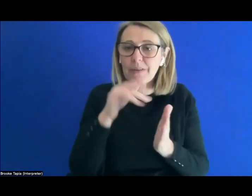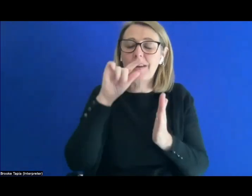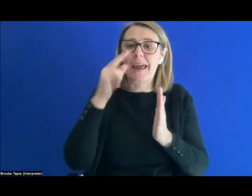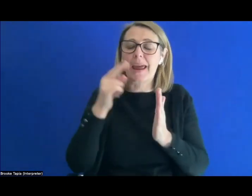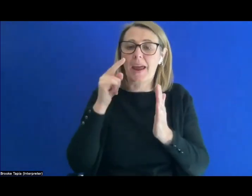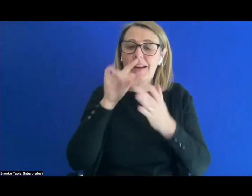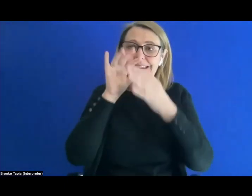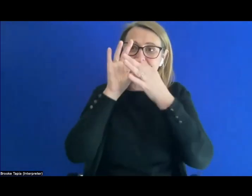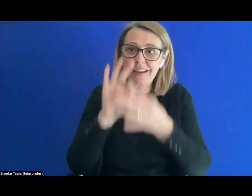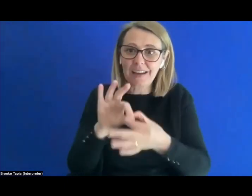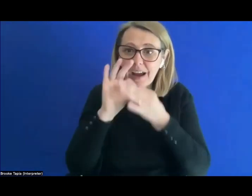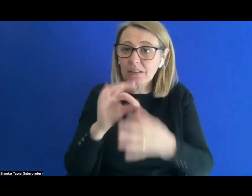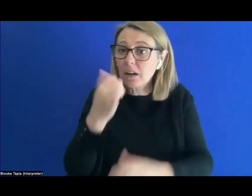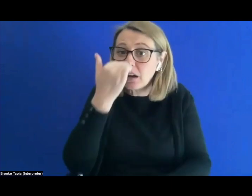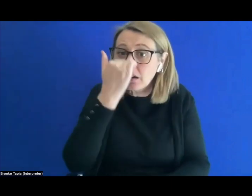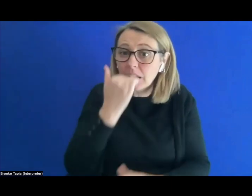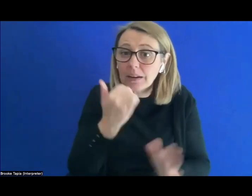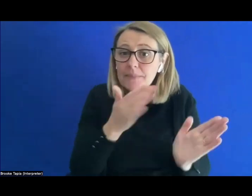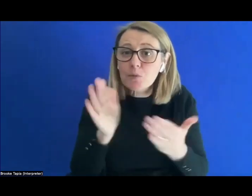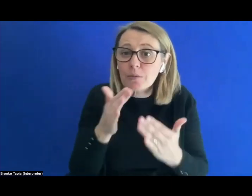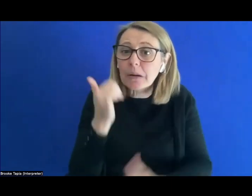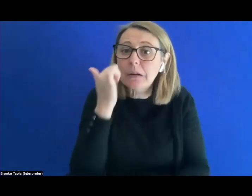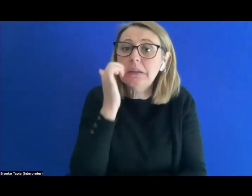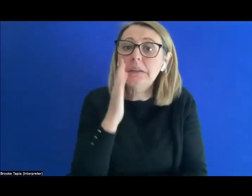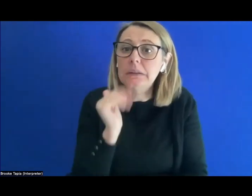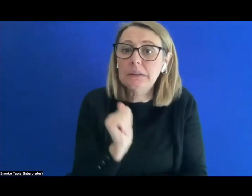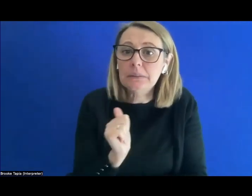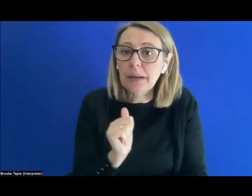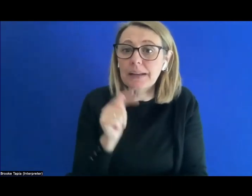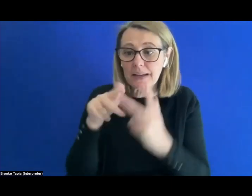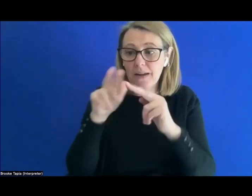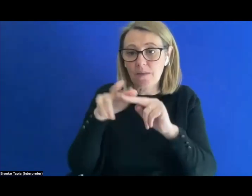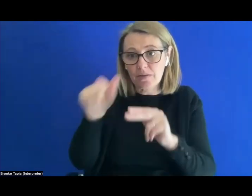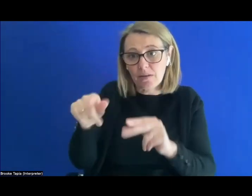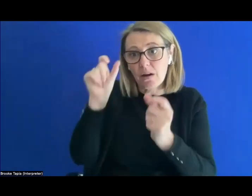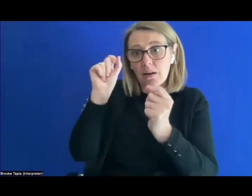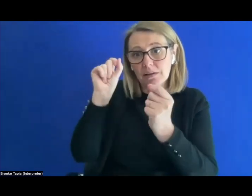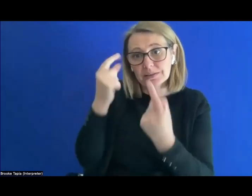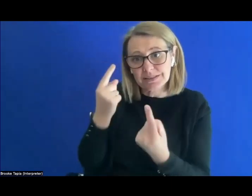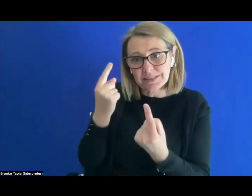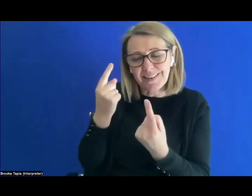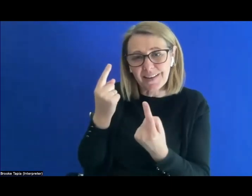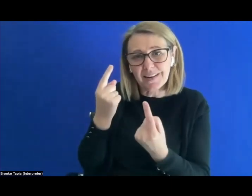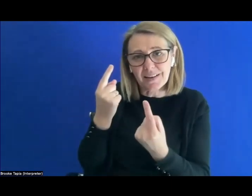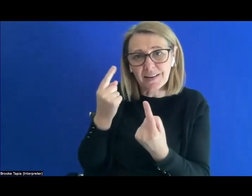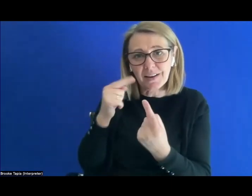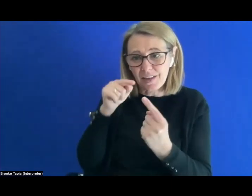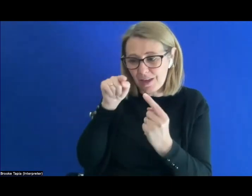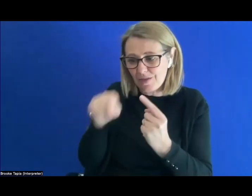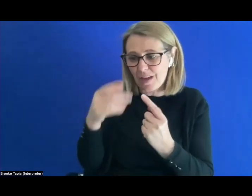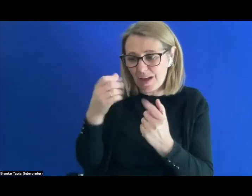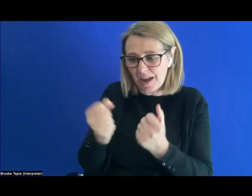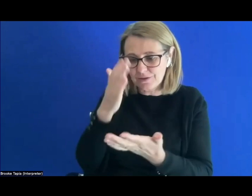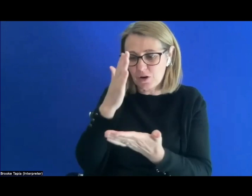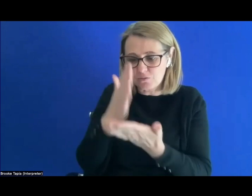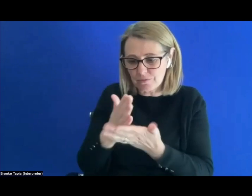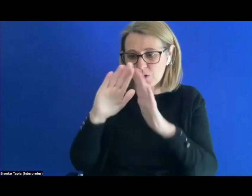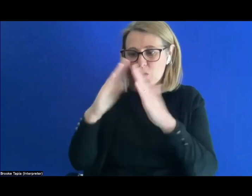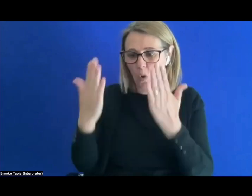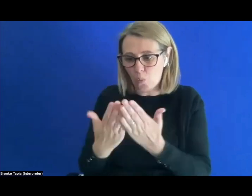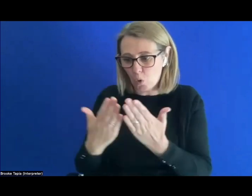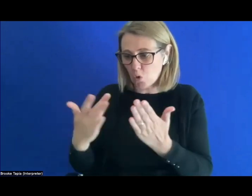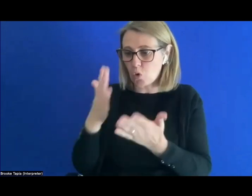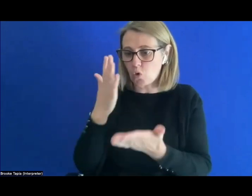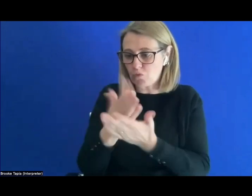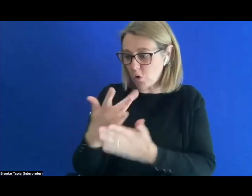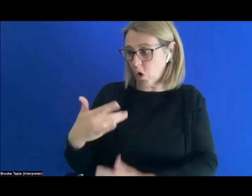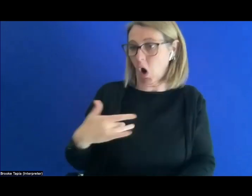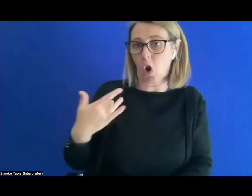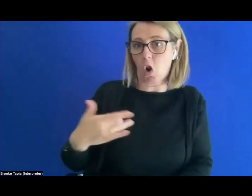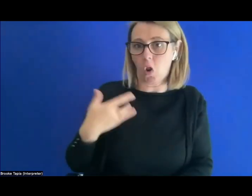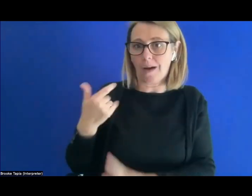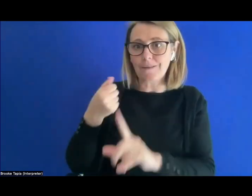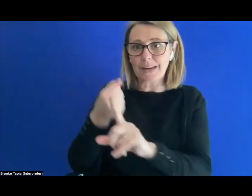bits of movement. If they understand that that has a real-world and real-life effect on them,